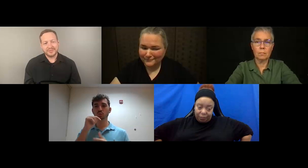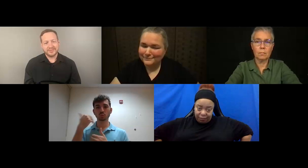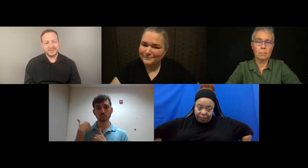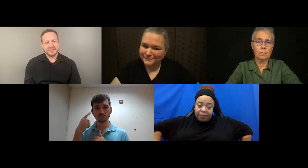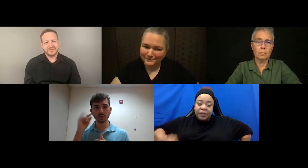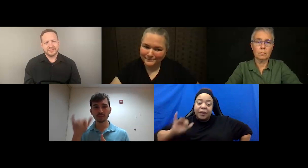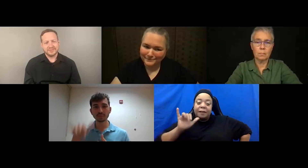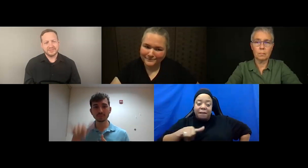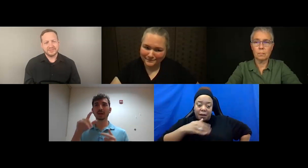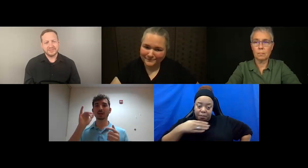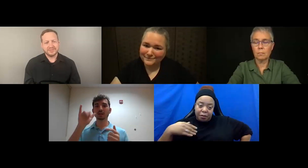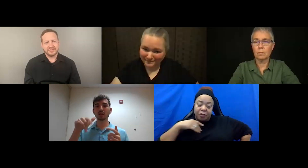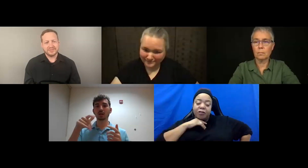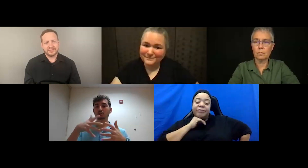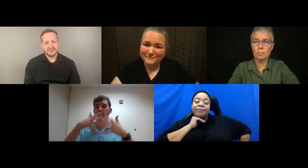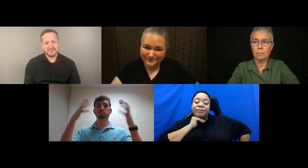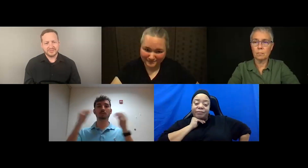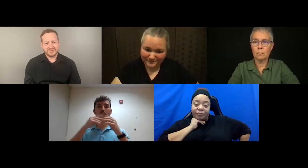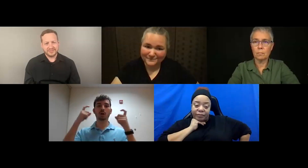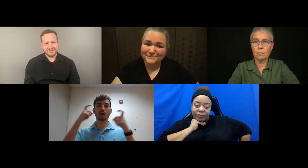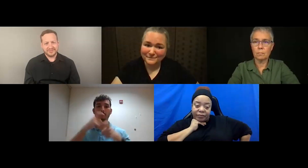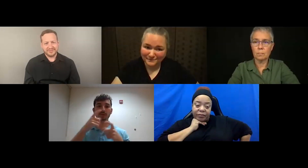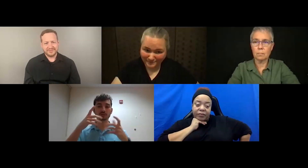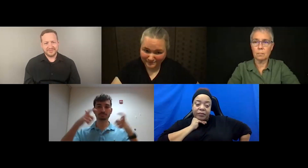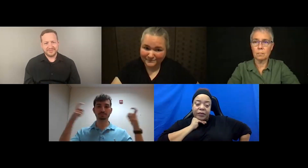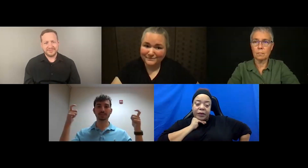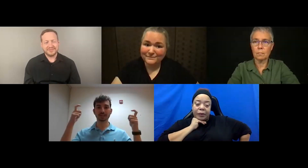Who's going to supervise this? Who will be responsible?